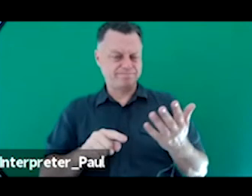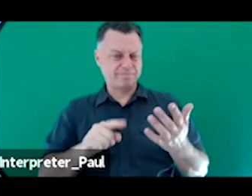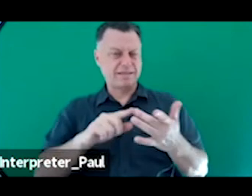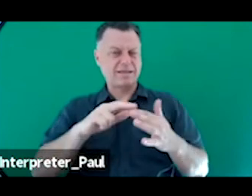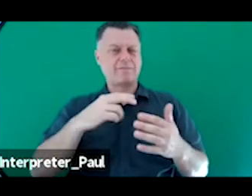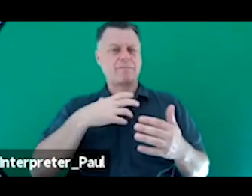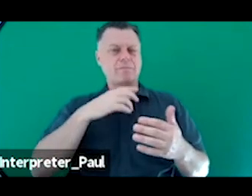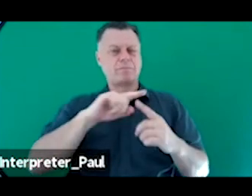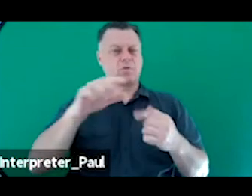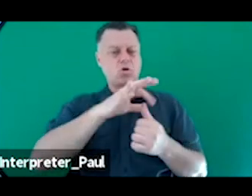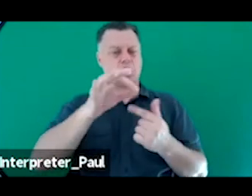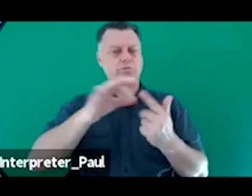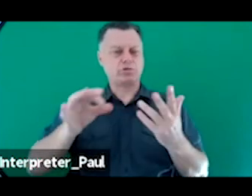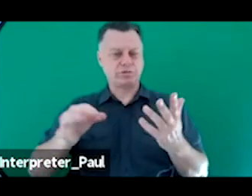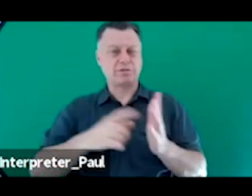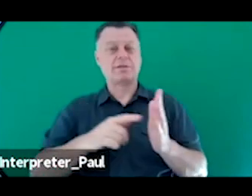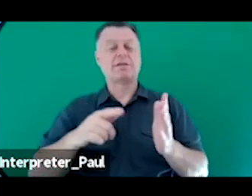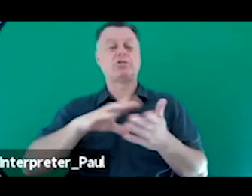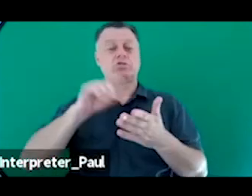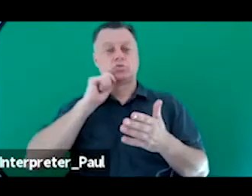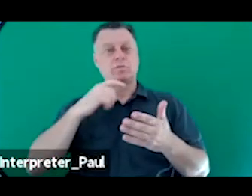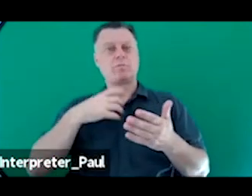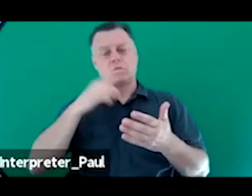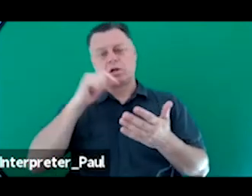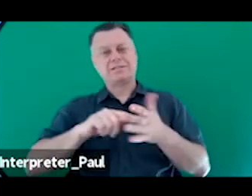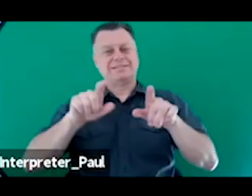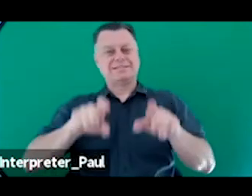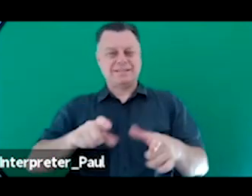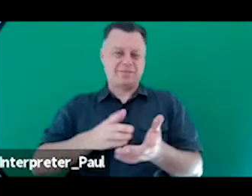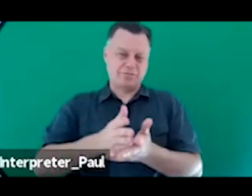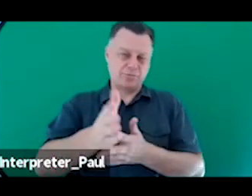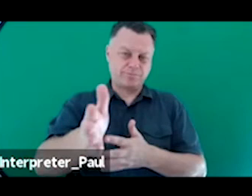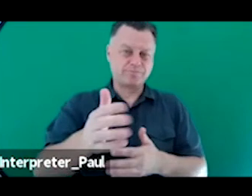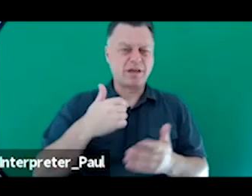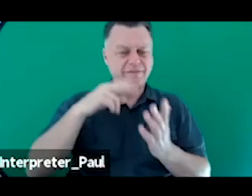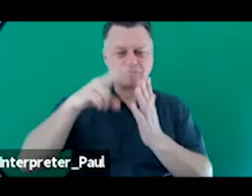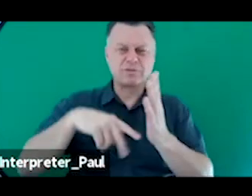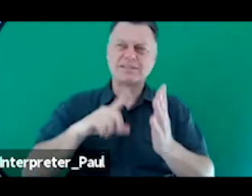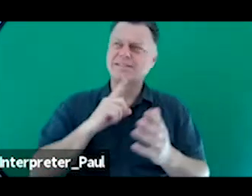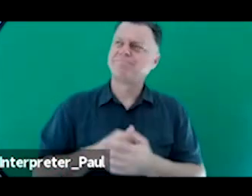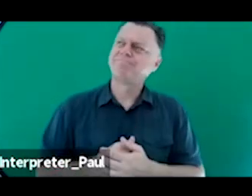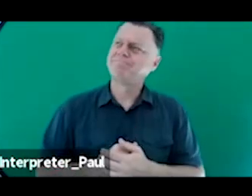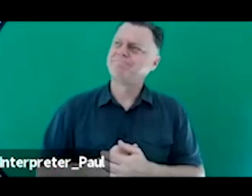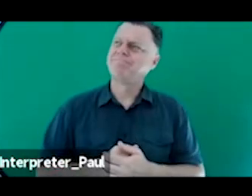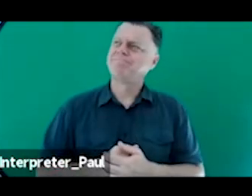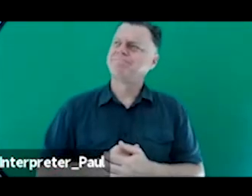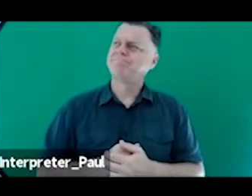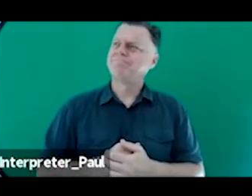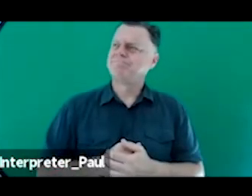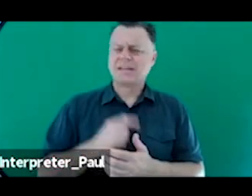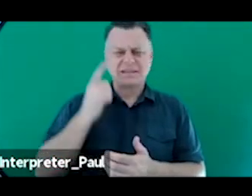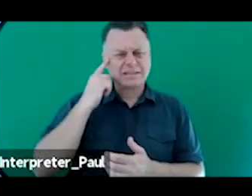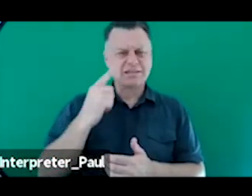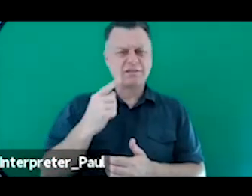with ourselves as students. They say that it costs… I think it's about $10 per student